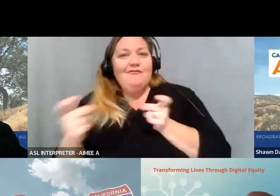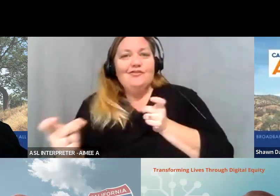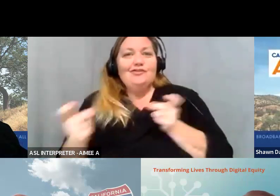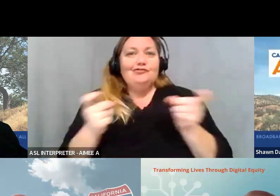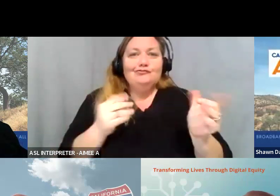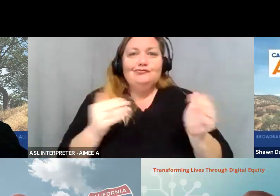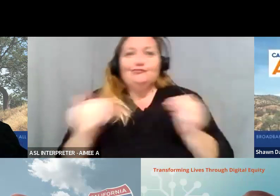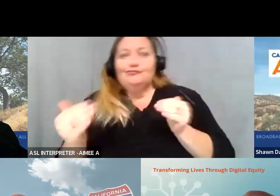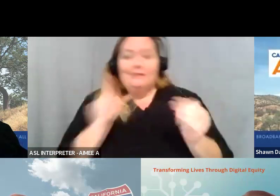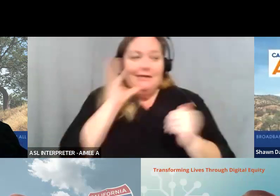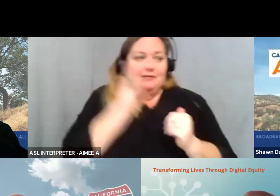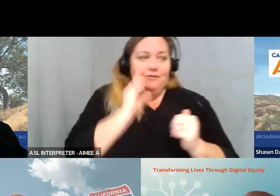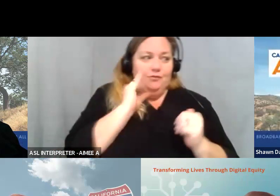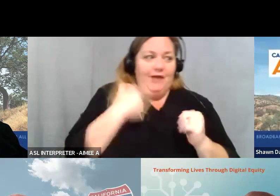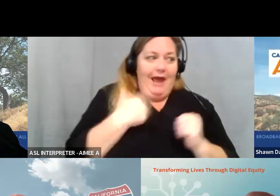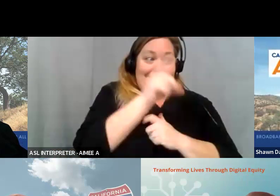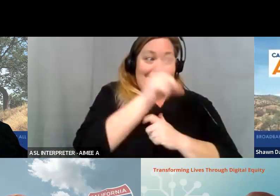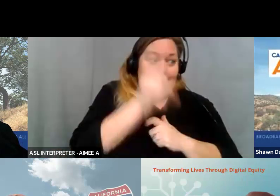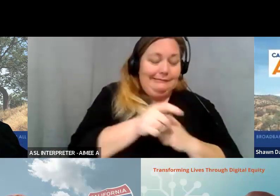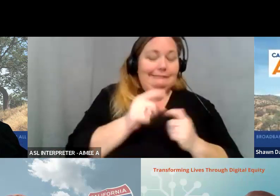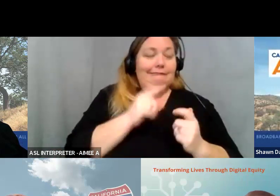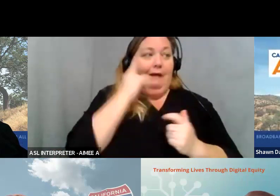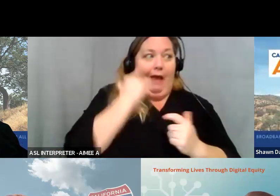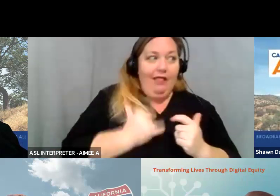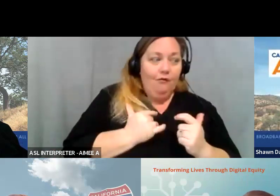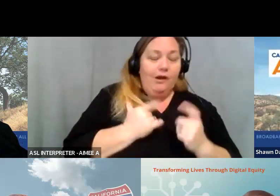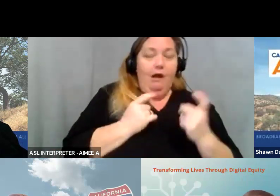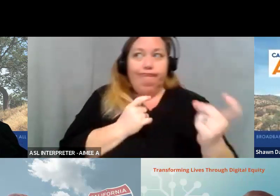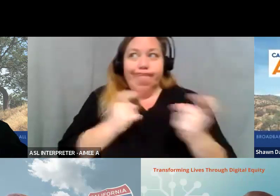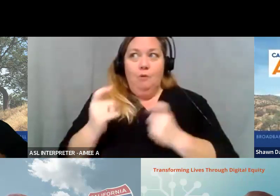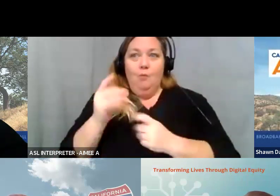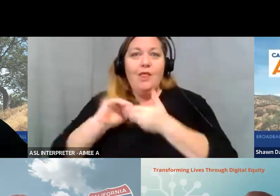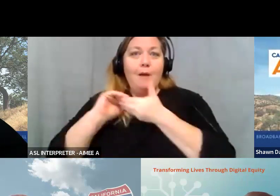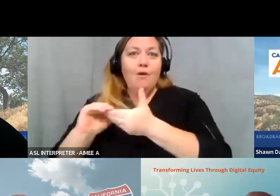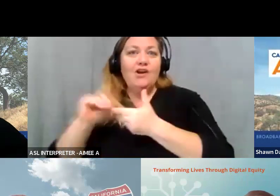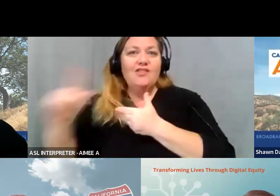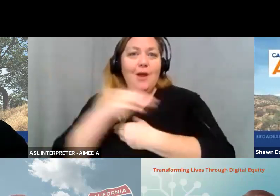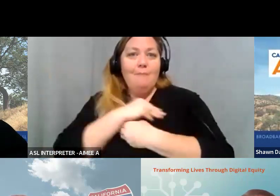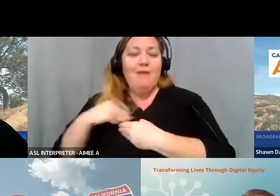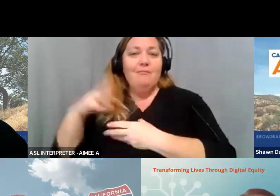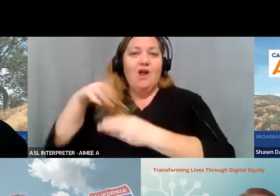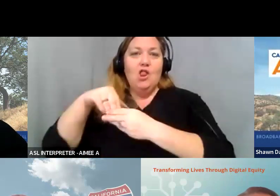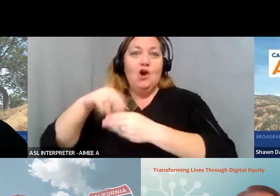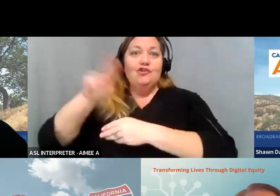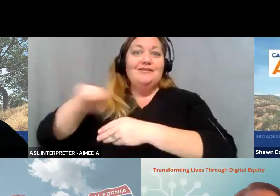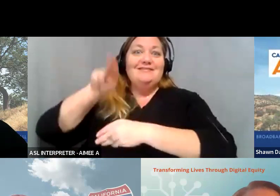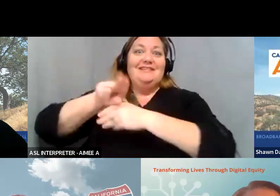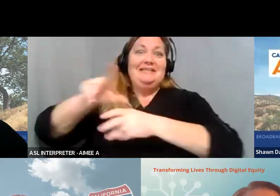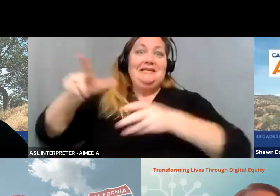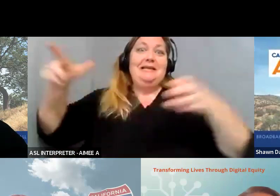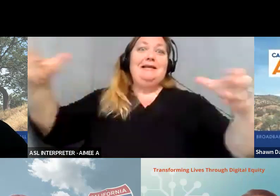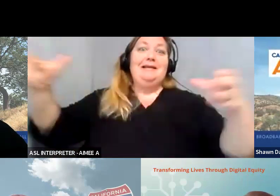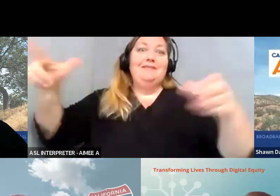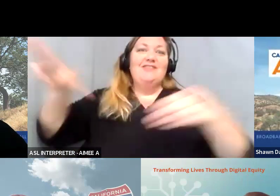in California and Texas with our partners, who are members of larger national organizations. So